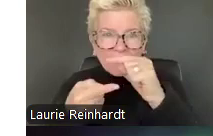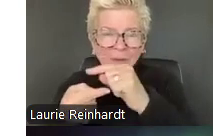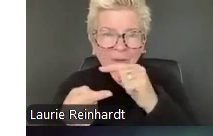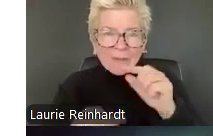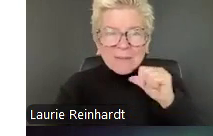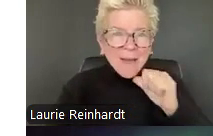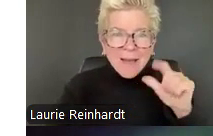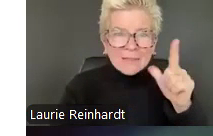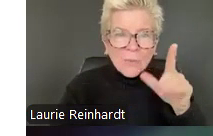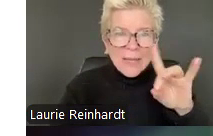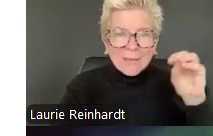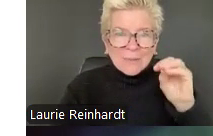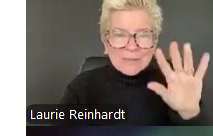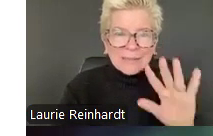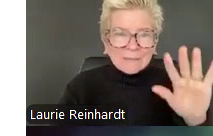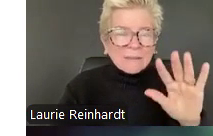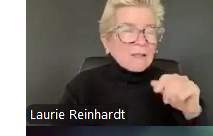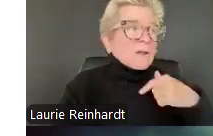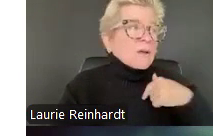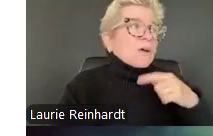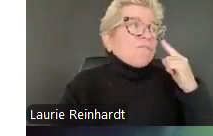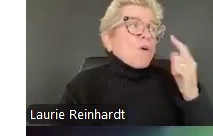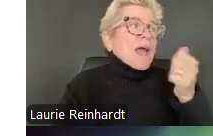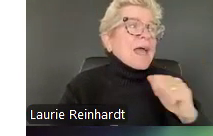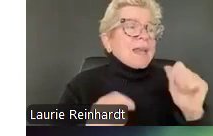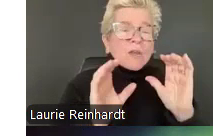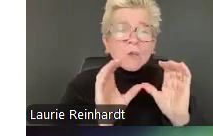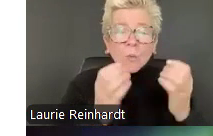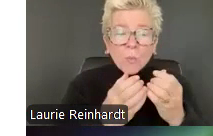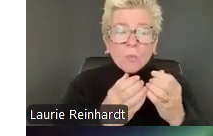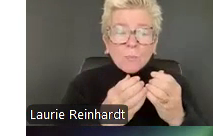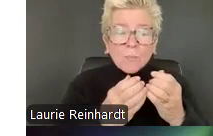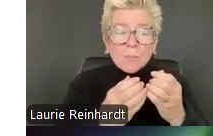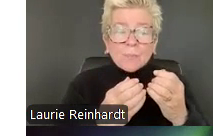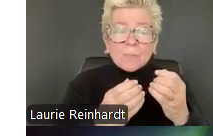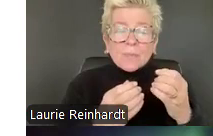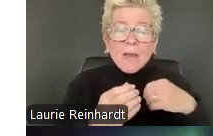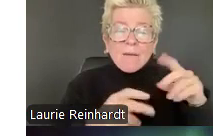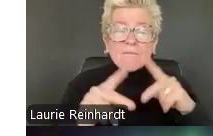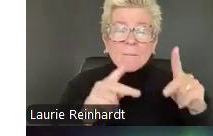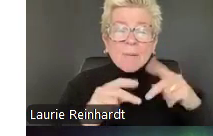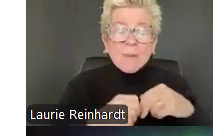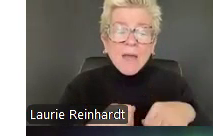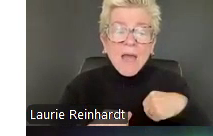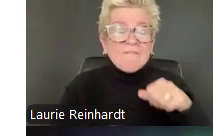would be if for any group of humans we had an unemployment rate of 27%. So as I said this is